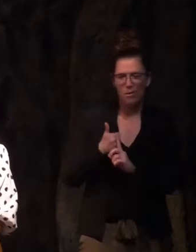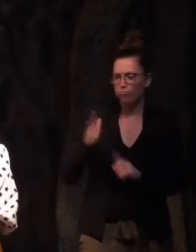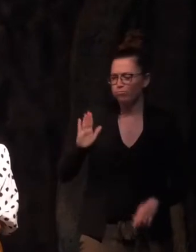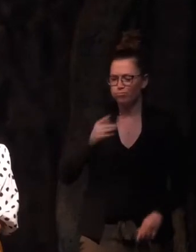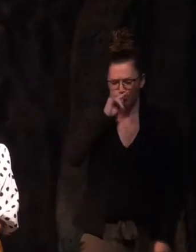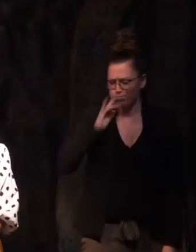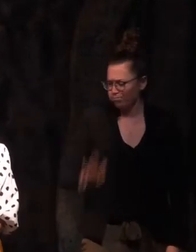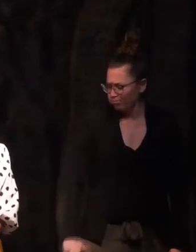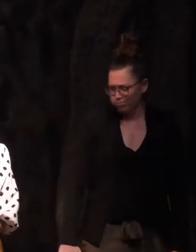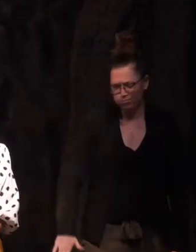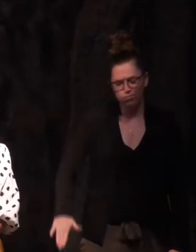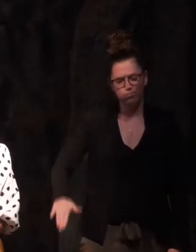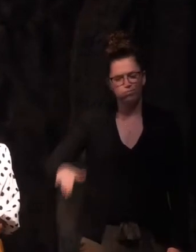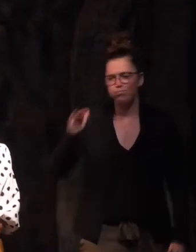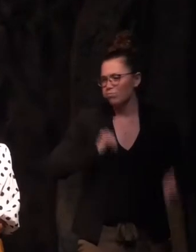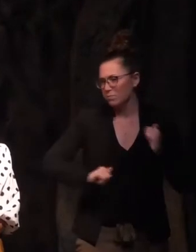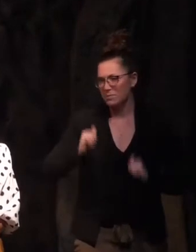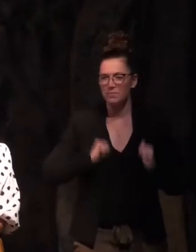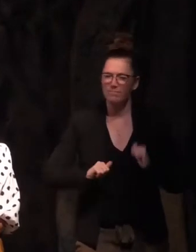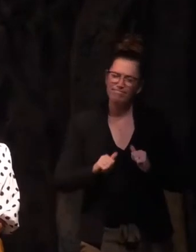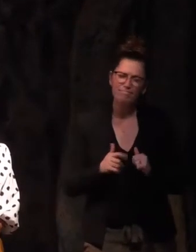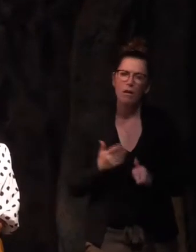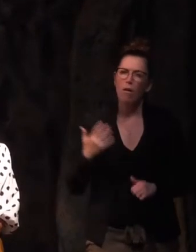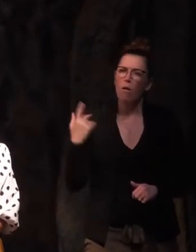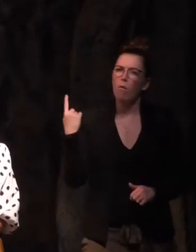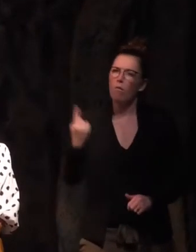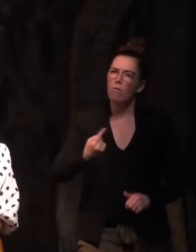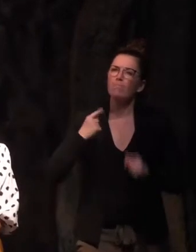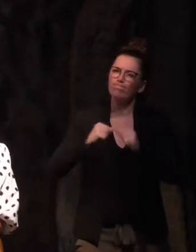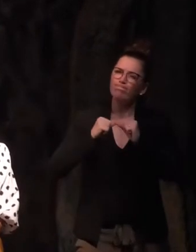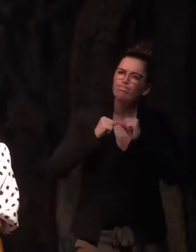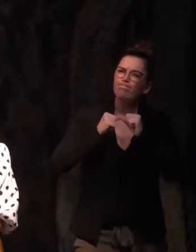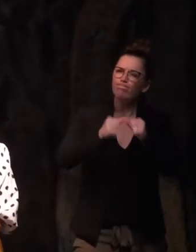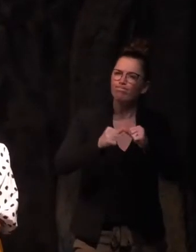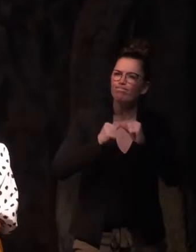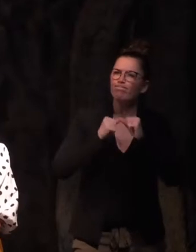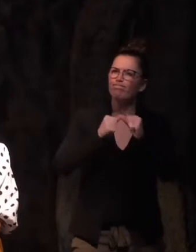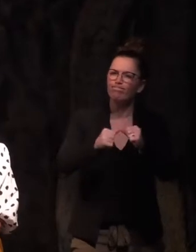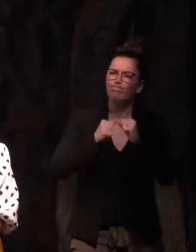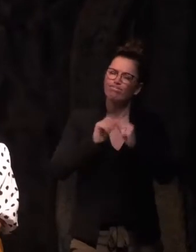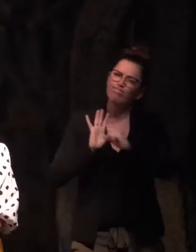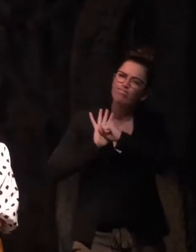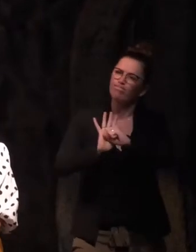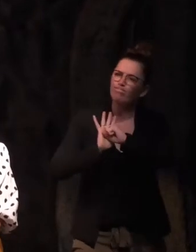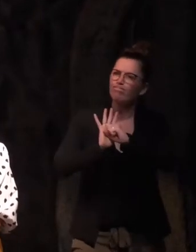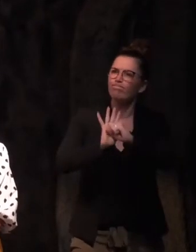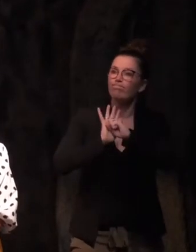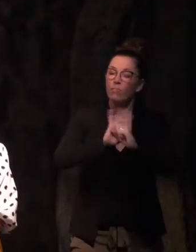He is persistent and consistent in his quest to ensure that all voices are given space and given a spotlight.